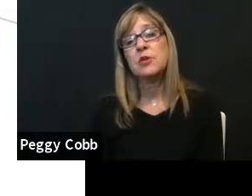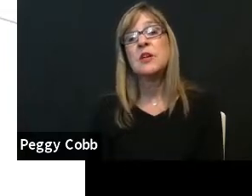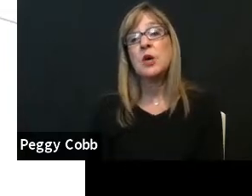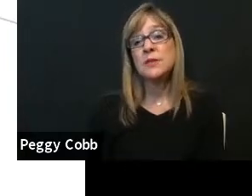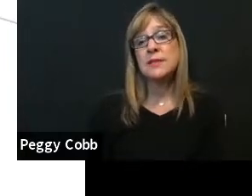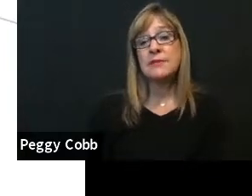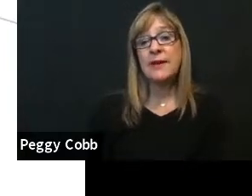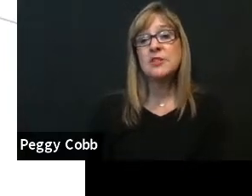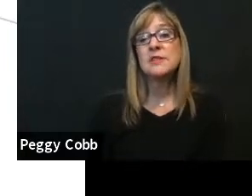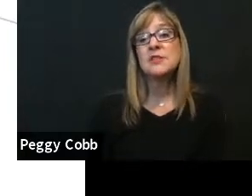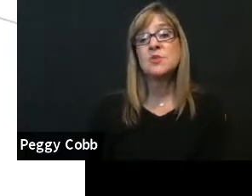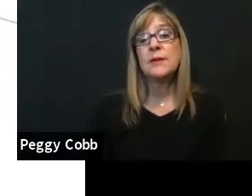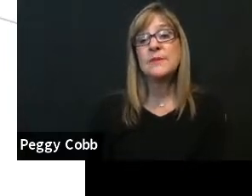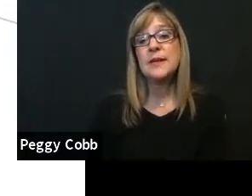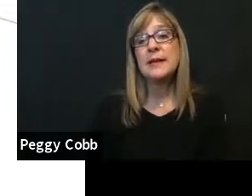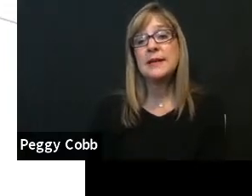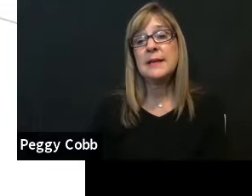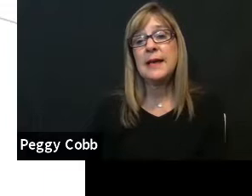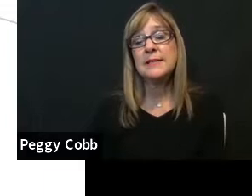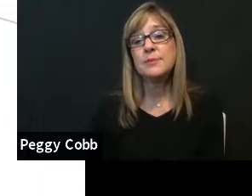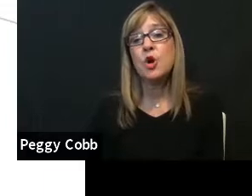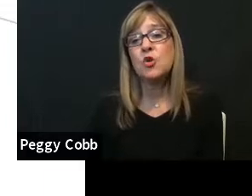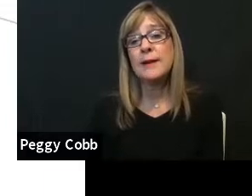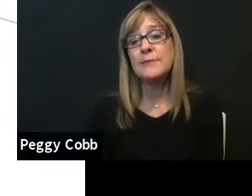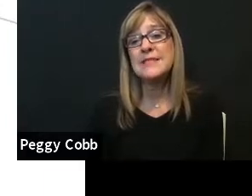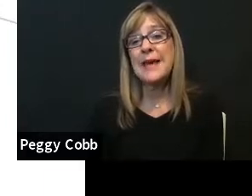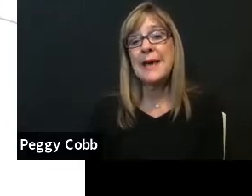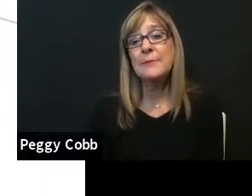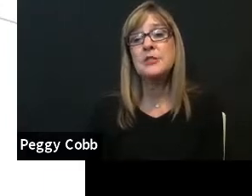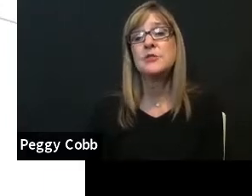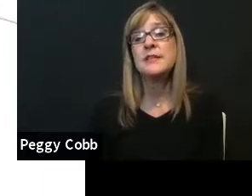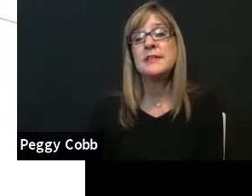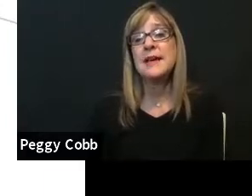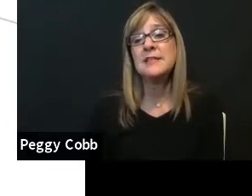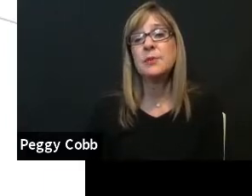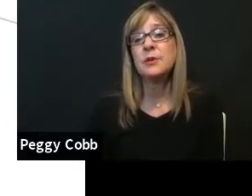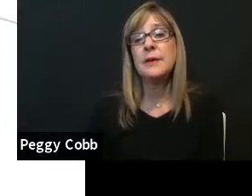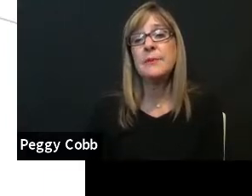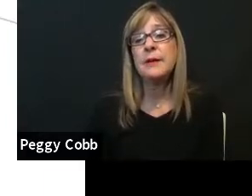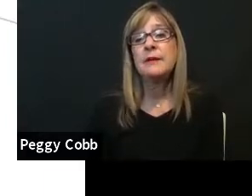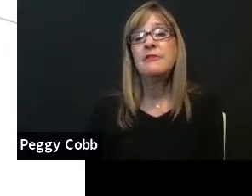You can go to the Deaf Action Center website. It has a programs tabs, you'll see YETS pull up.